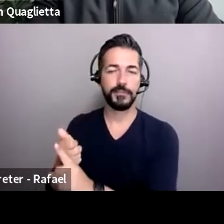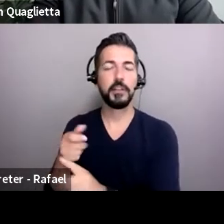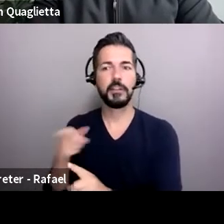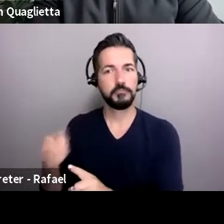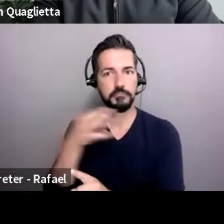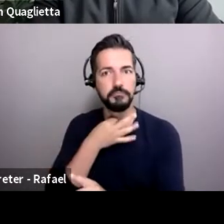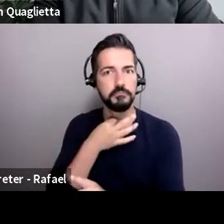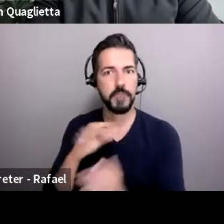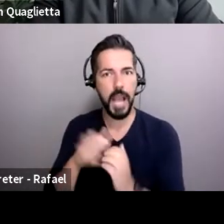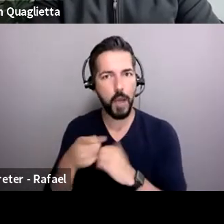All work equally well